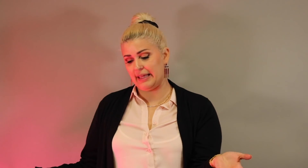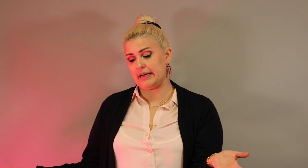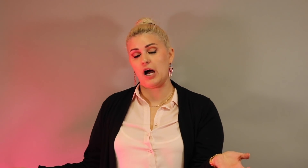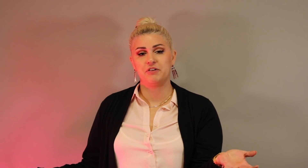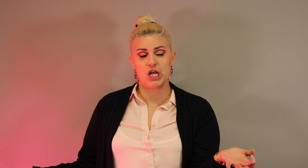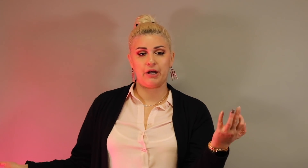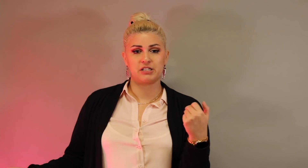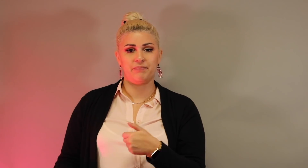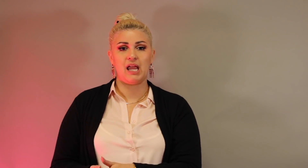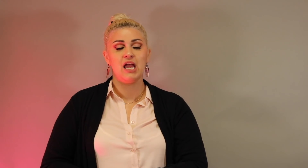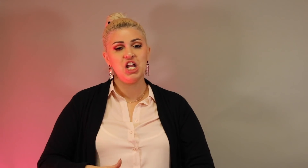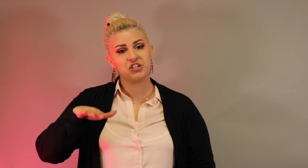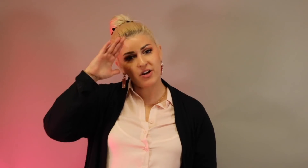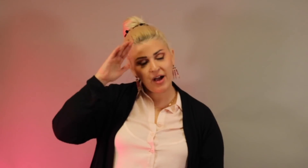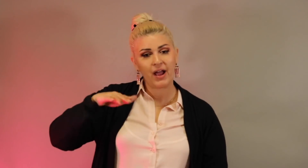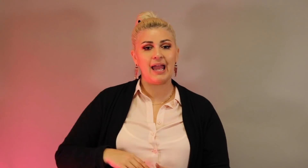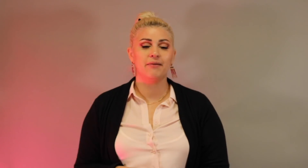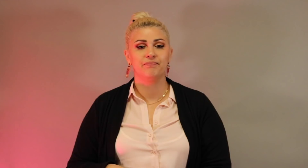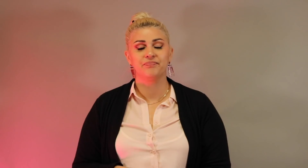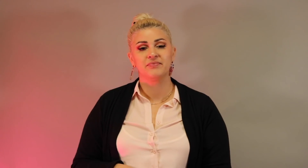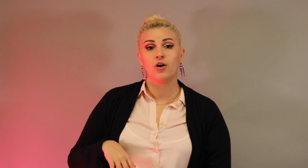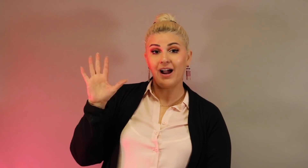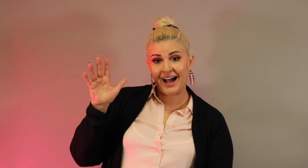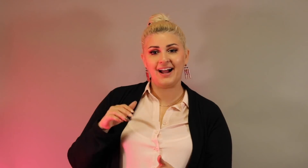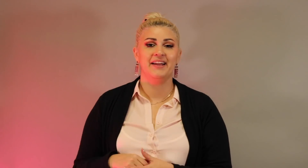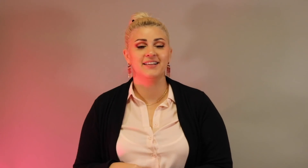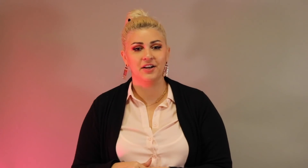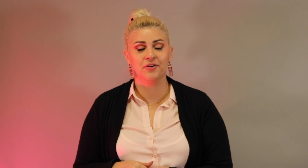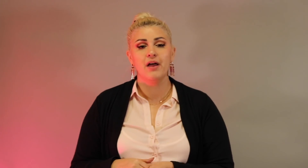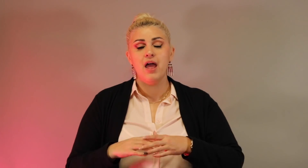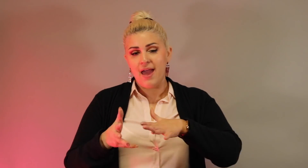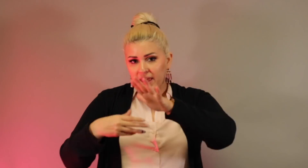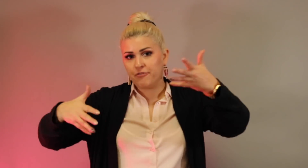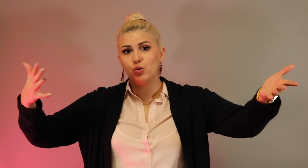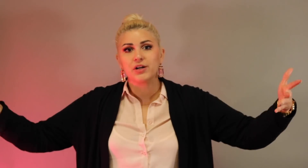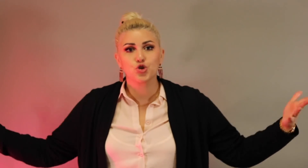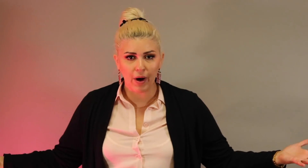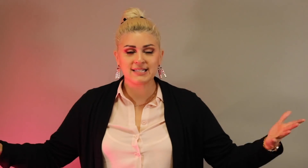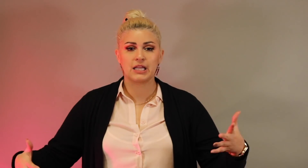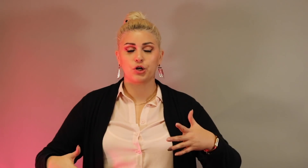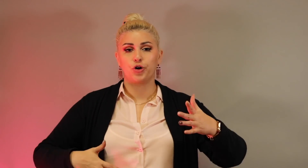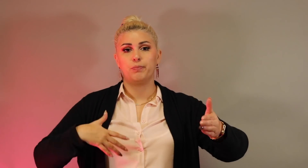at like a coffee chat or something. You just go, oh hey or hi, you know, and then if you were addressing the group